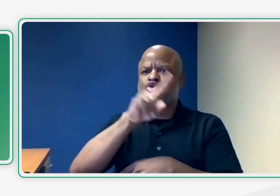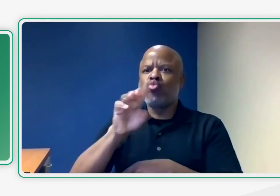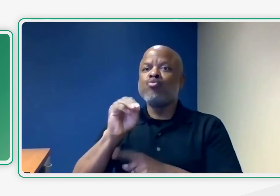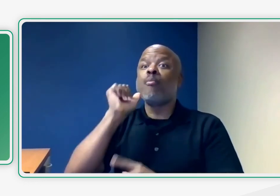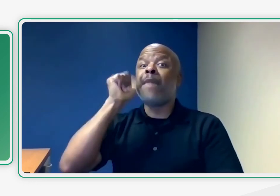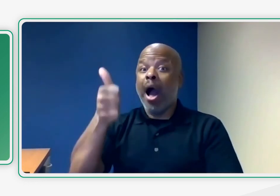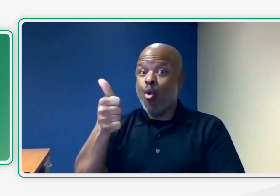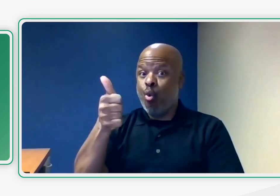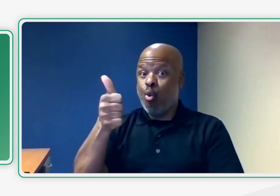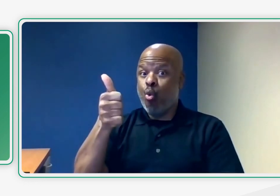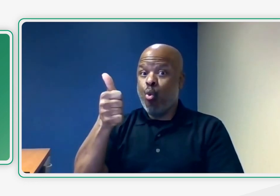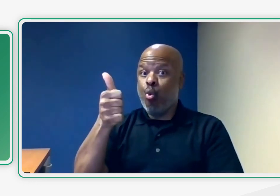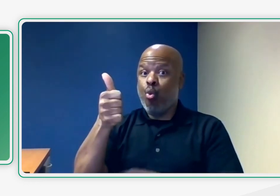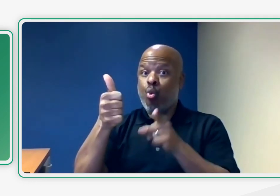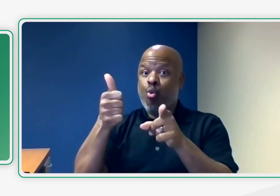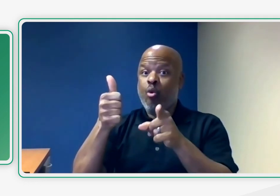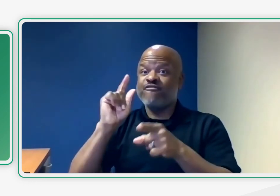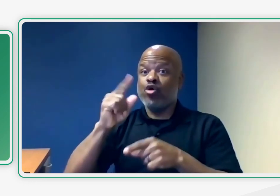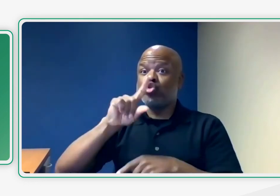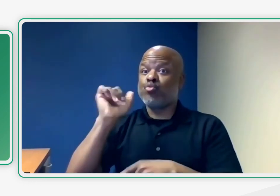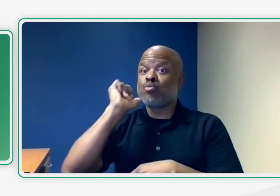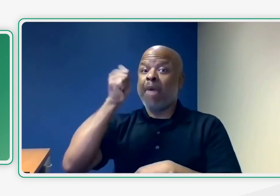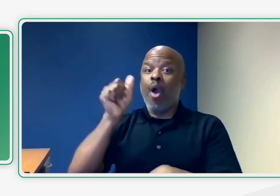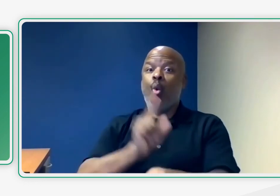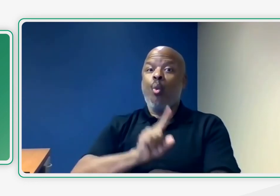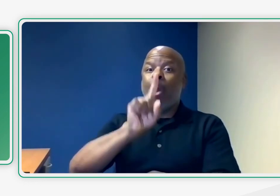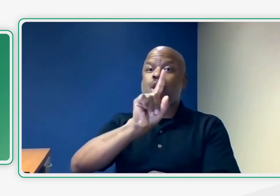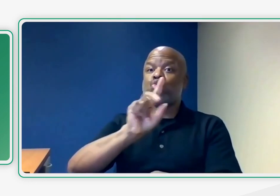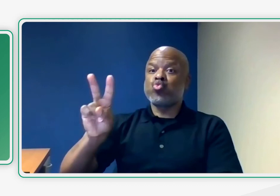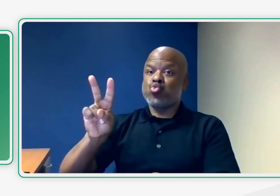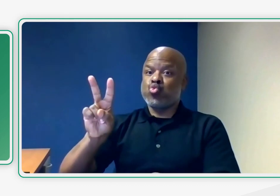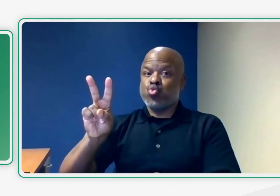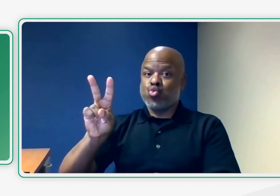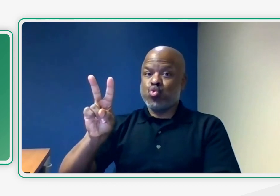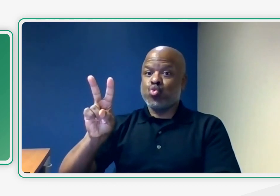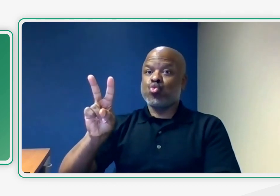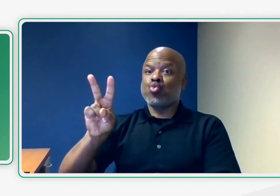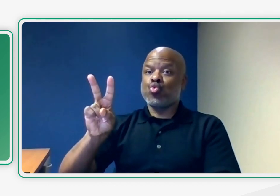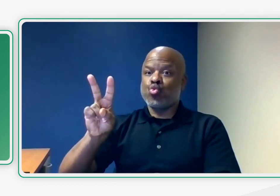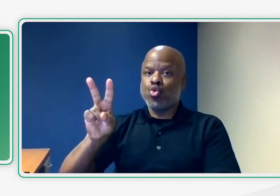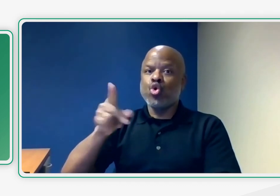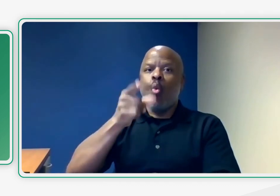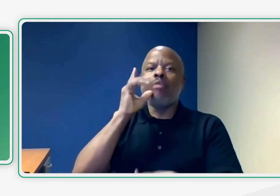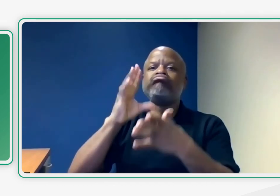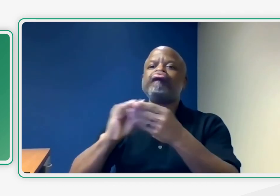And so, I strongly encourage you all to go. It starts tomorrow. The first one is from 1-2.